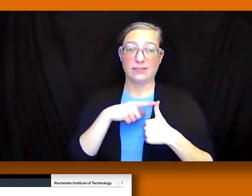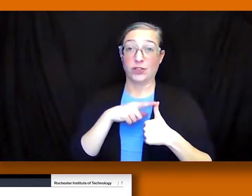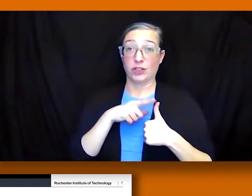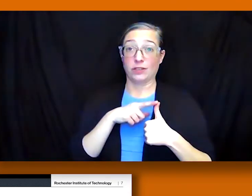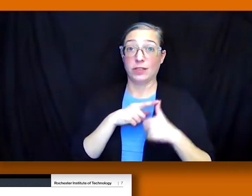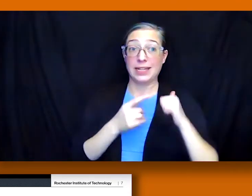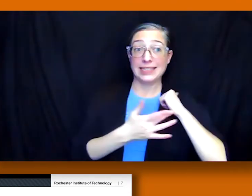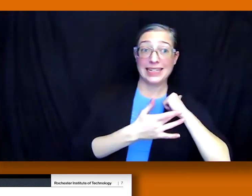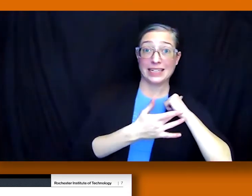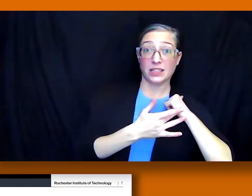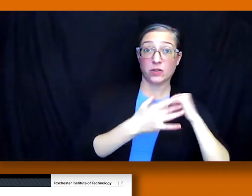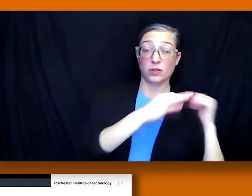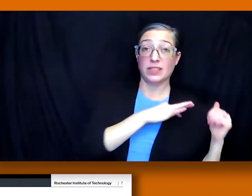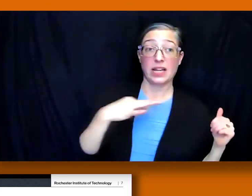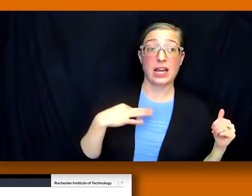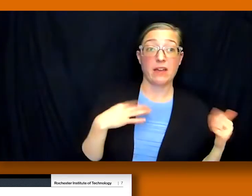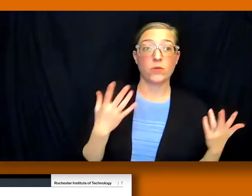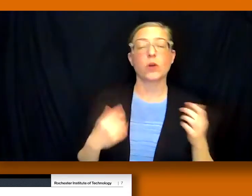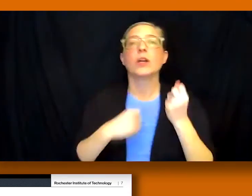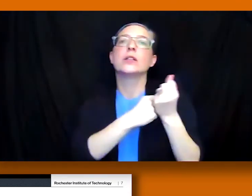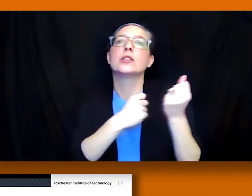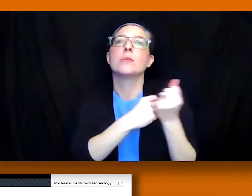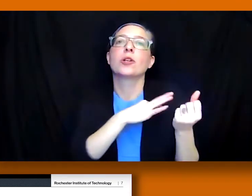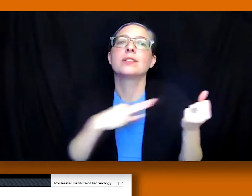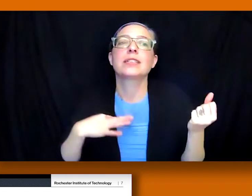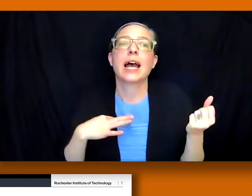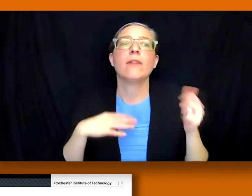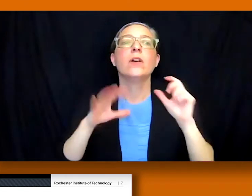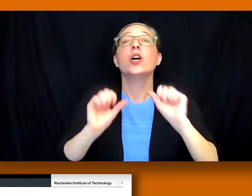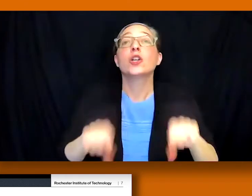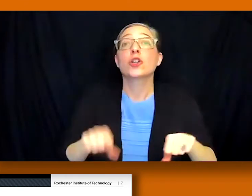could be other nonadministrative RIT staff,